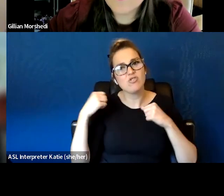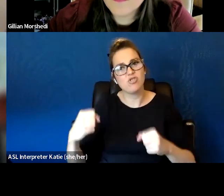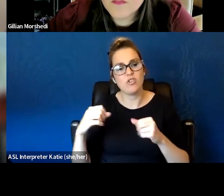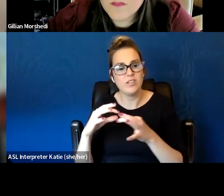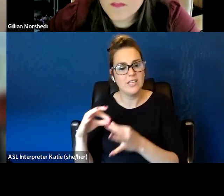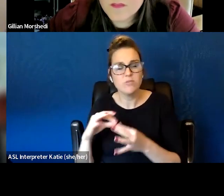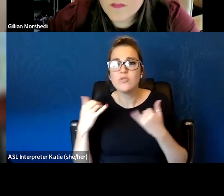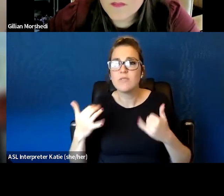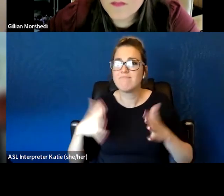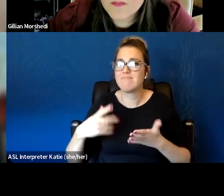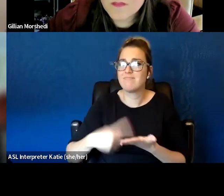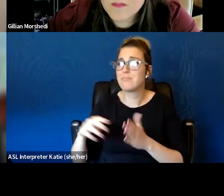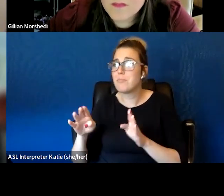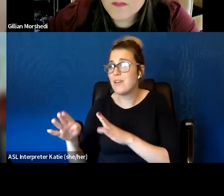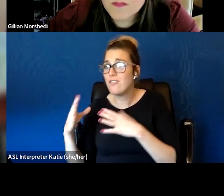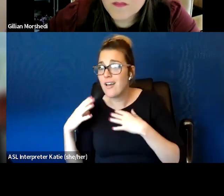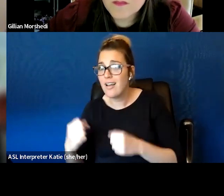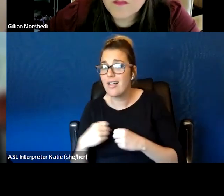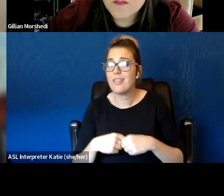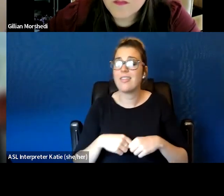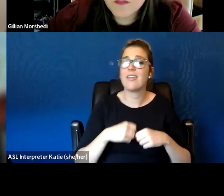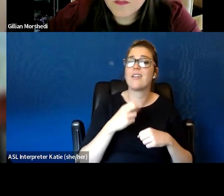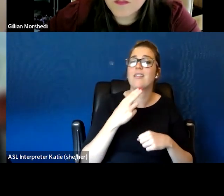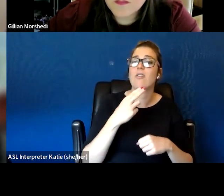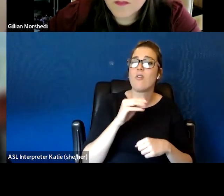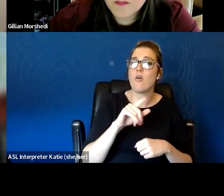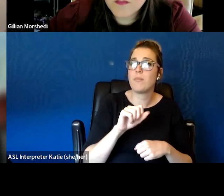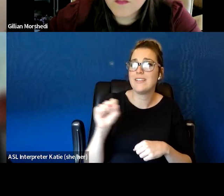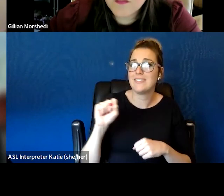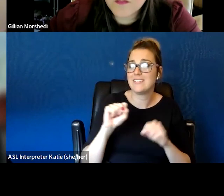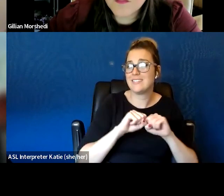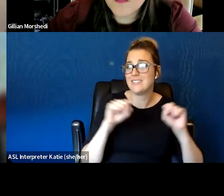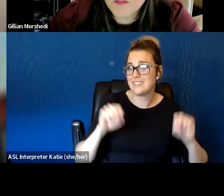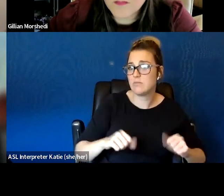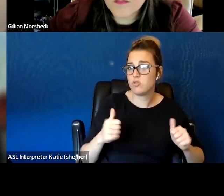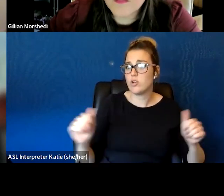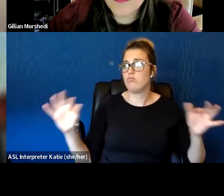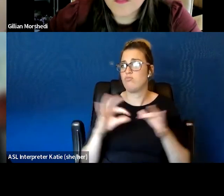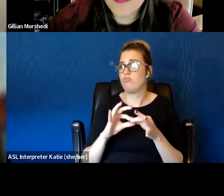There are also some communities and, you know, you may be able to search and find some case studies